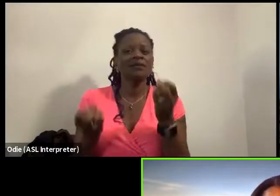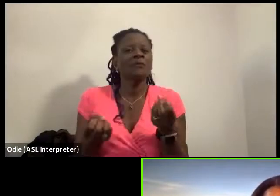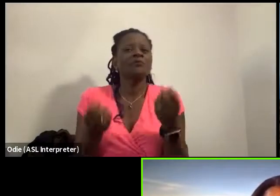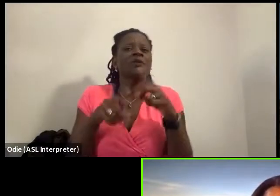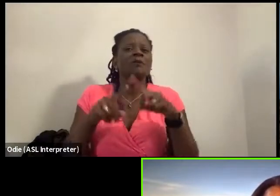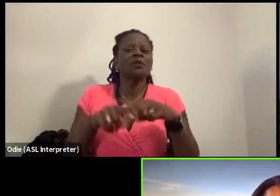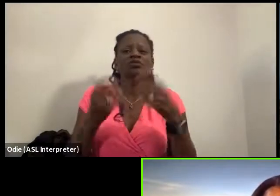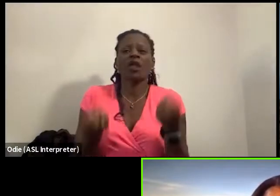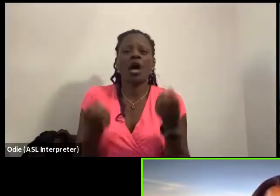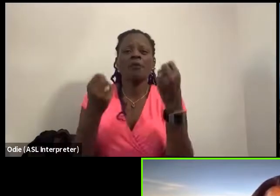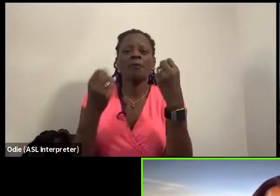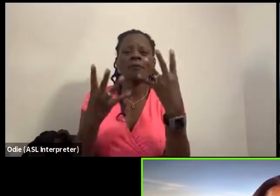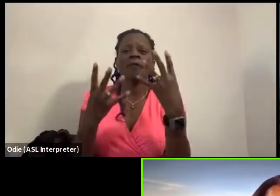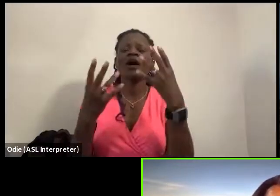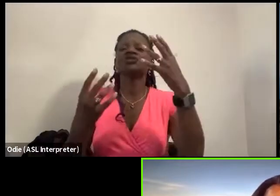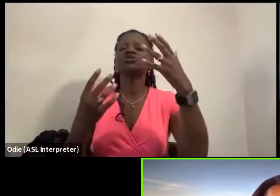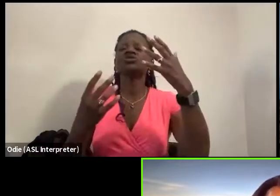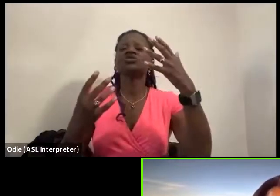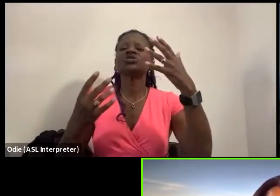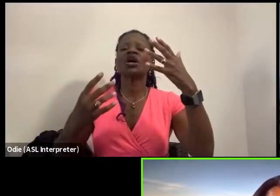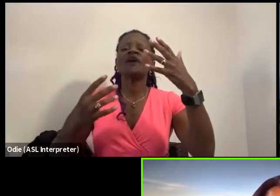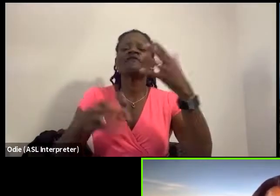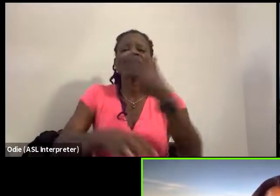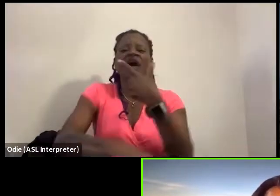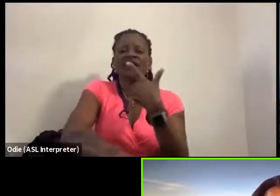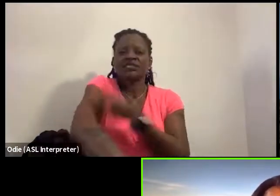in our case rate and number of hospitalizations.